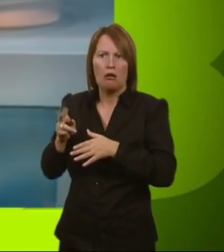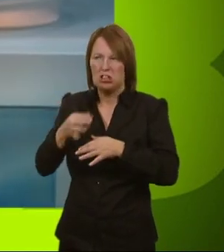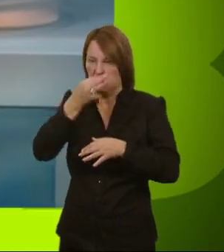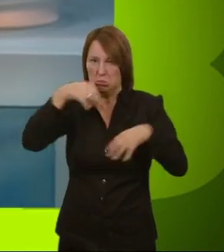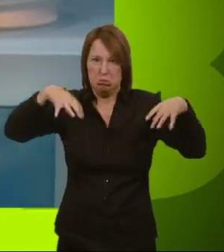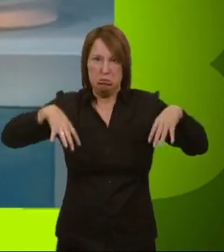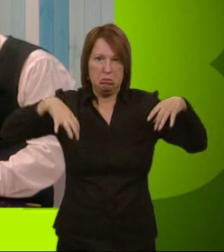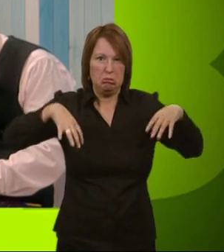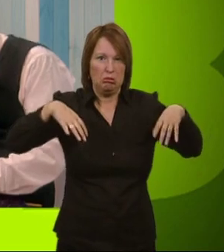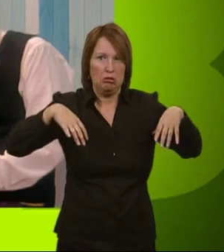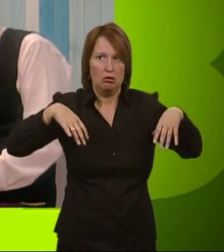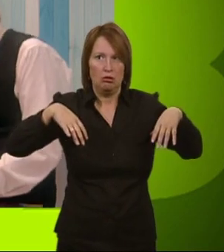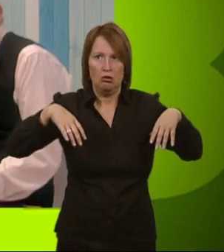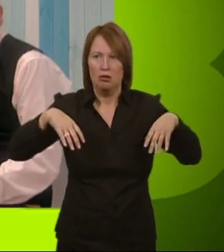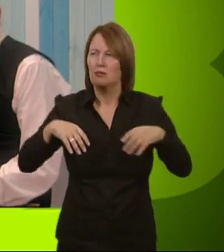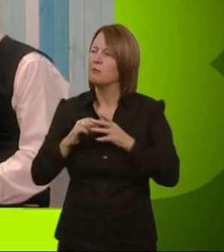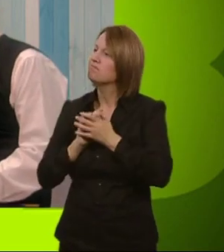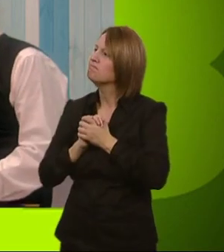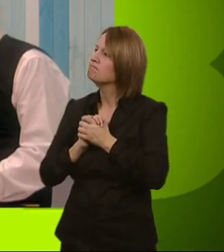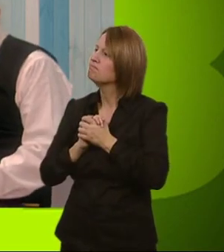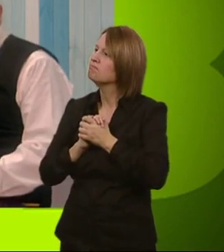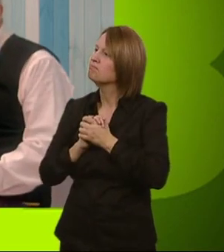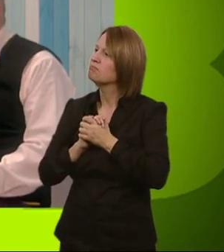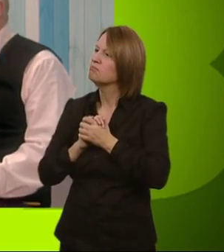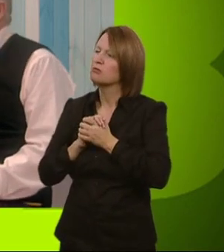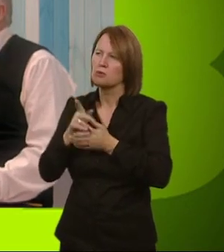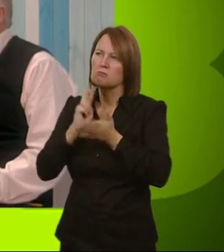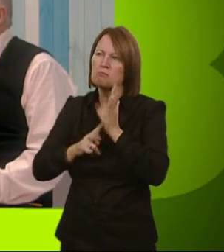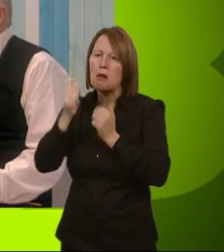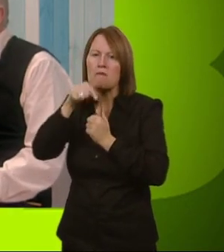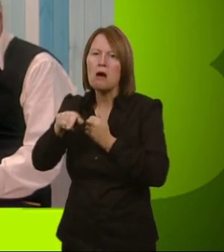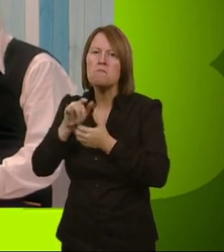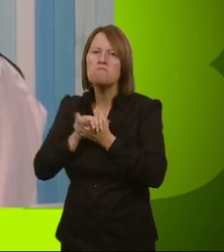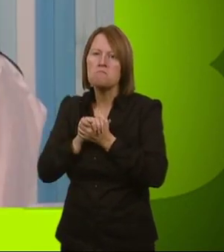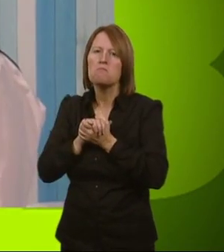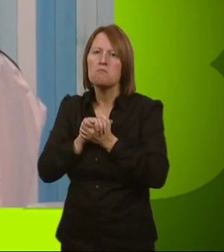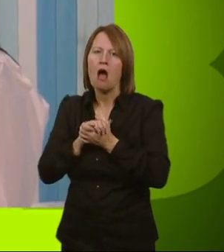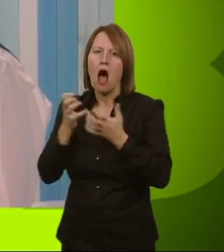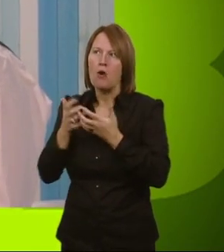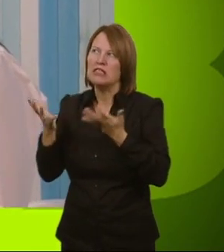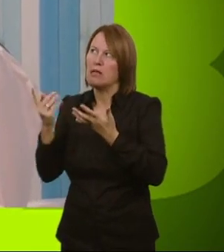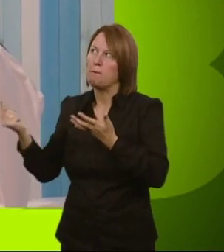monster wait a minute you might be on to something there bear I mean these were what